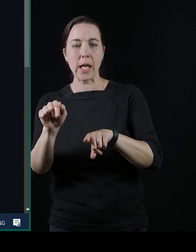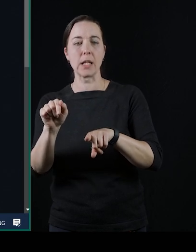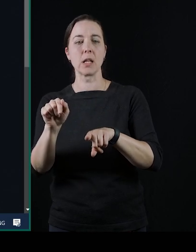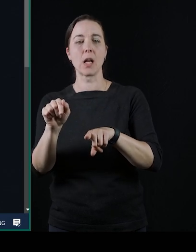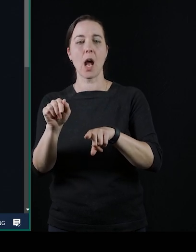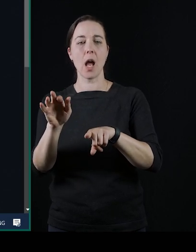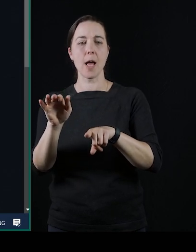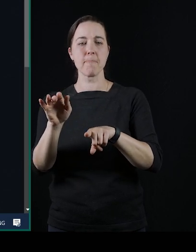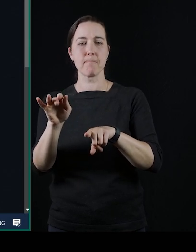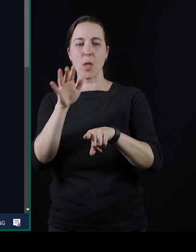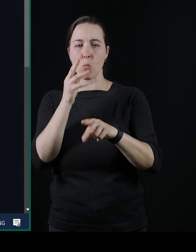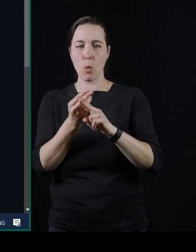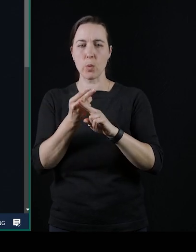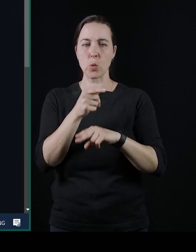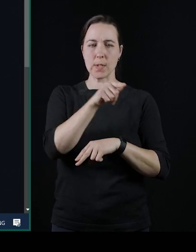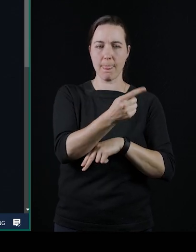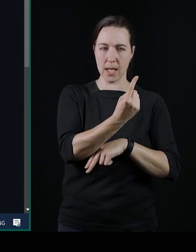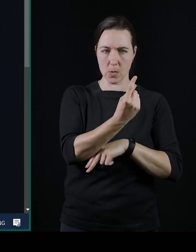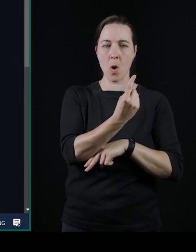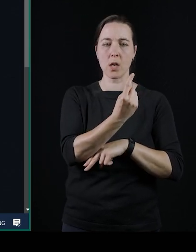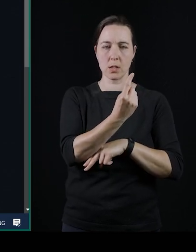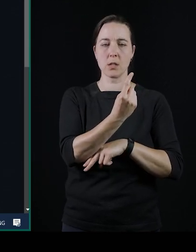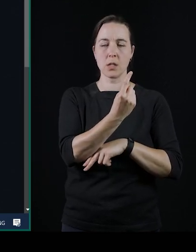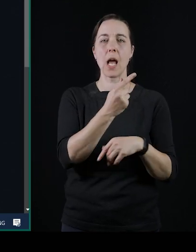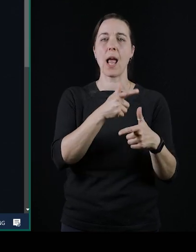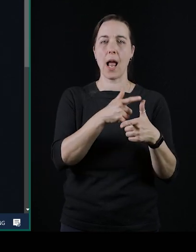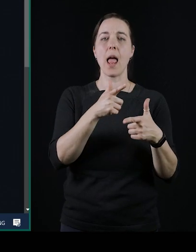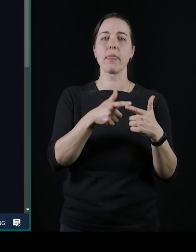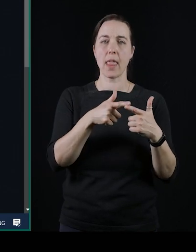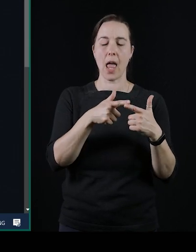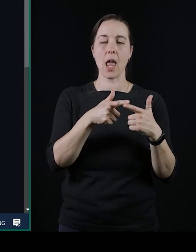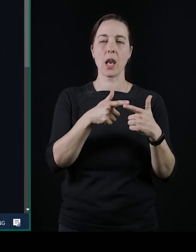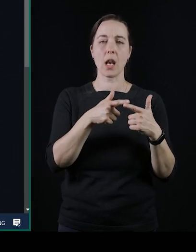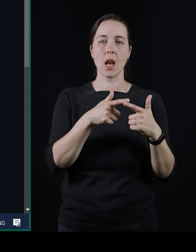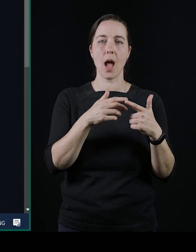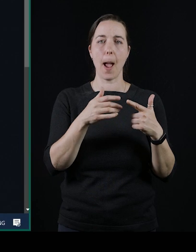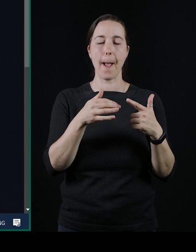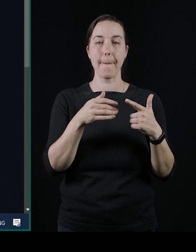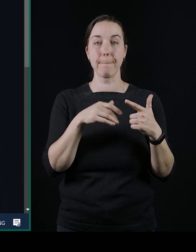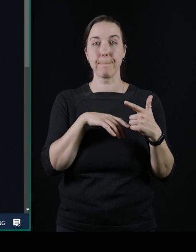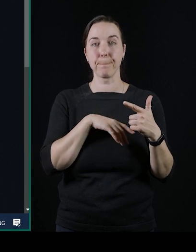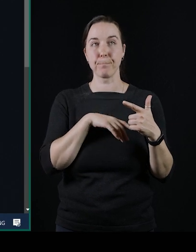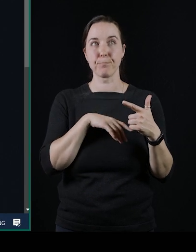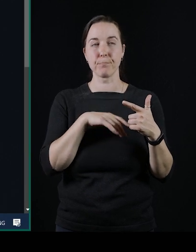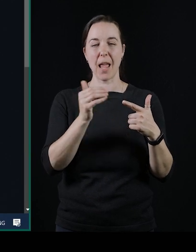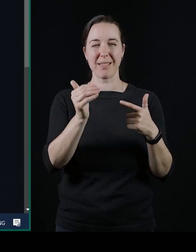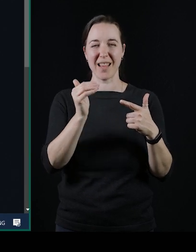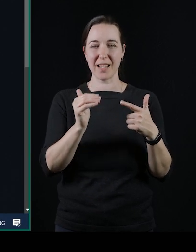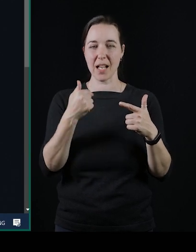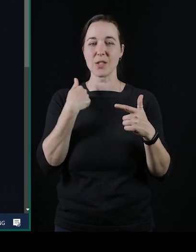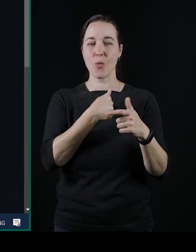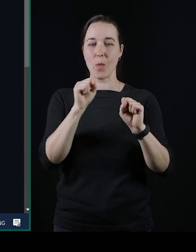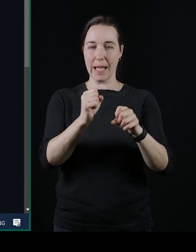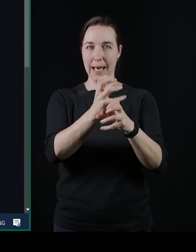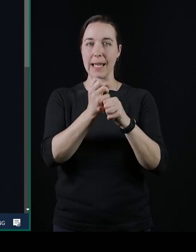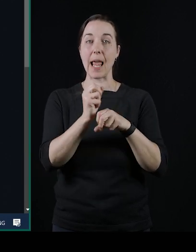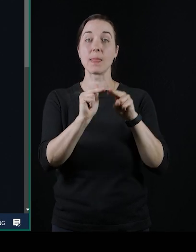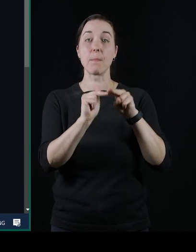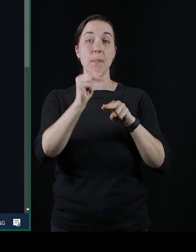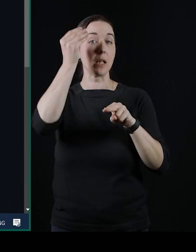We'll use this one. And then the next...we can get build information